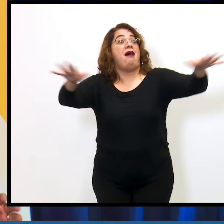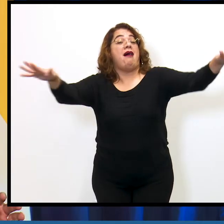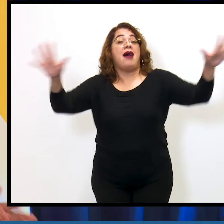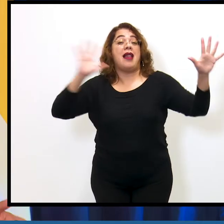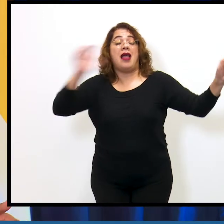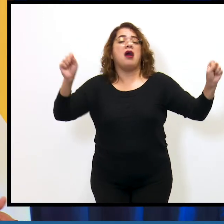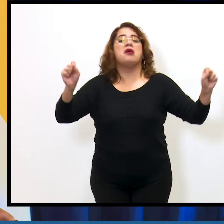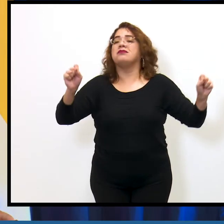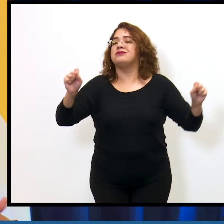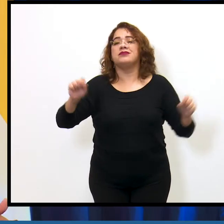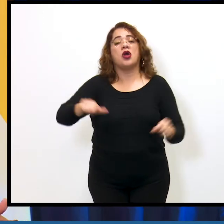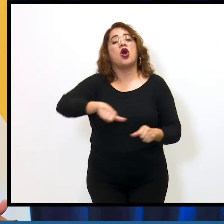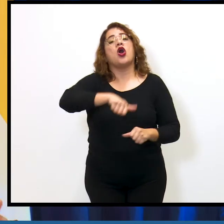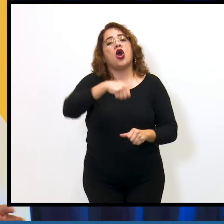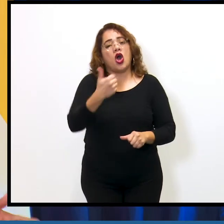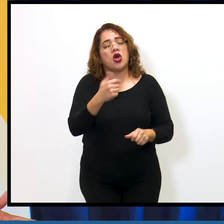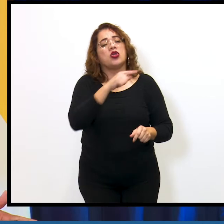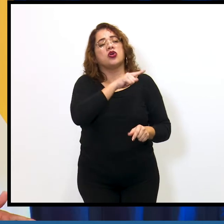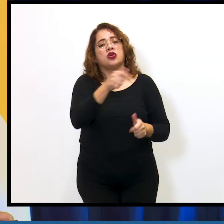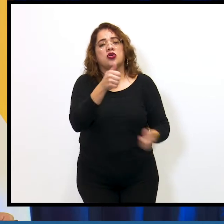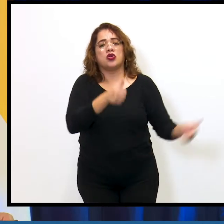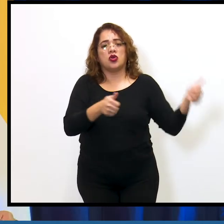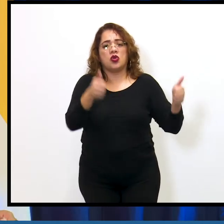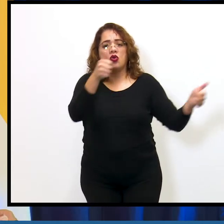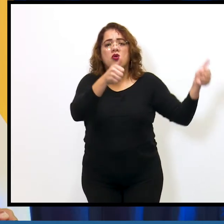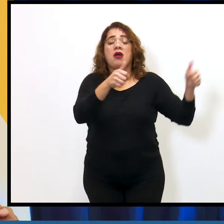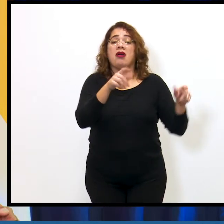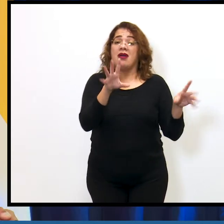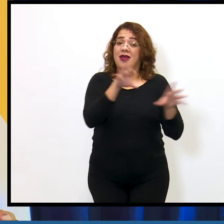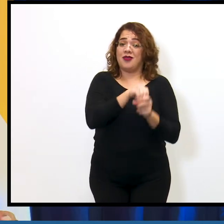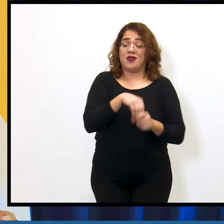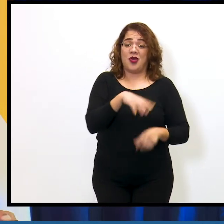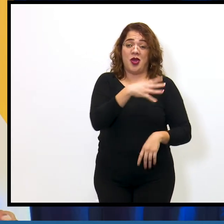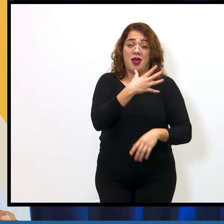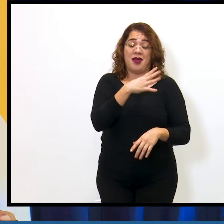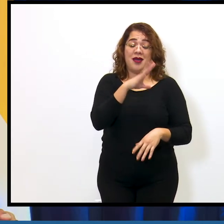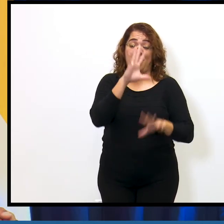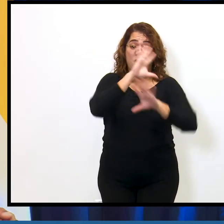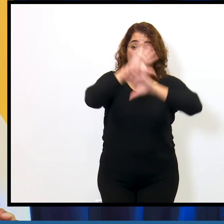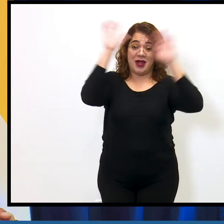and people in positions of authority including the president that has oftentimes a different message